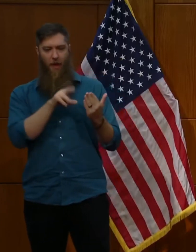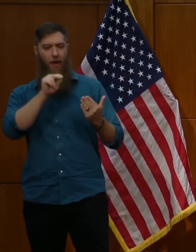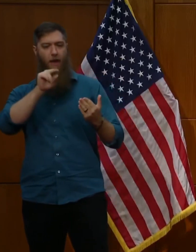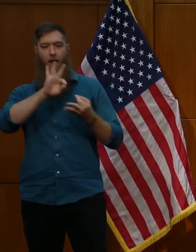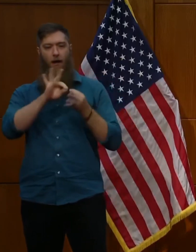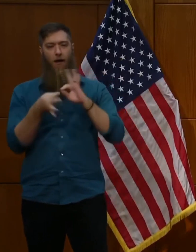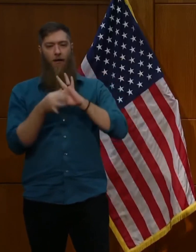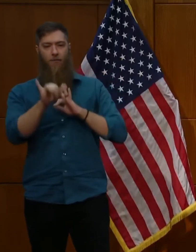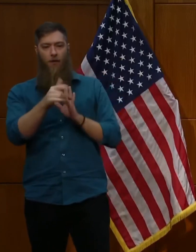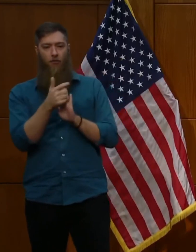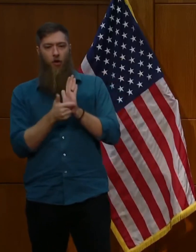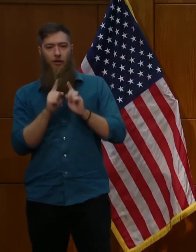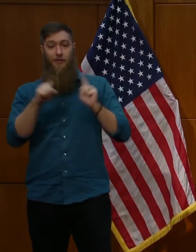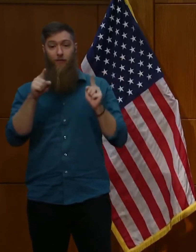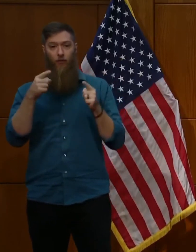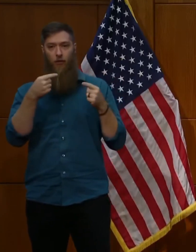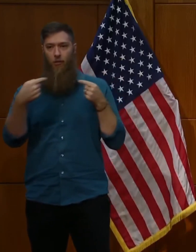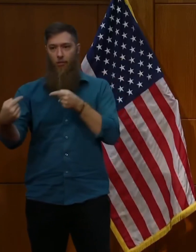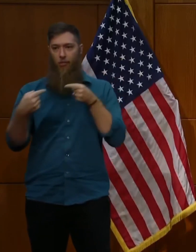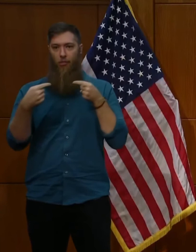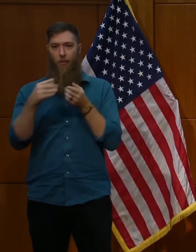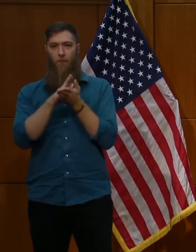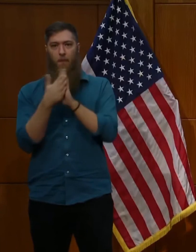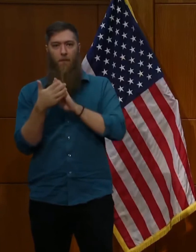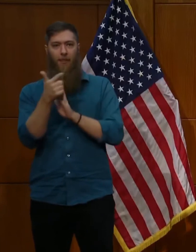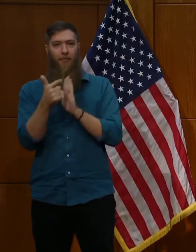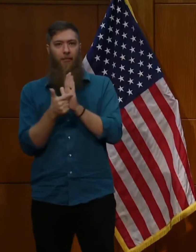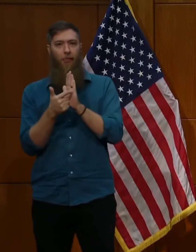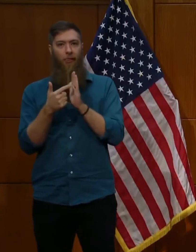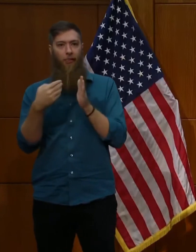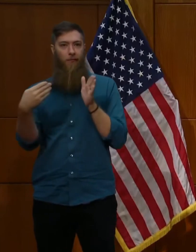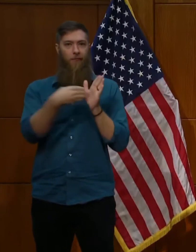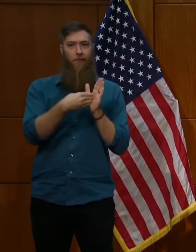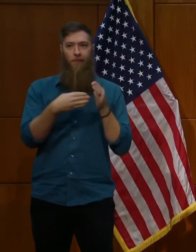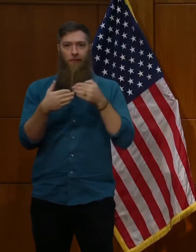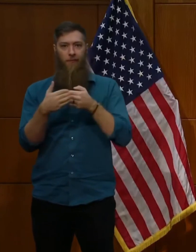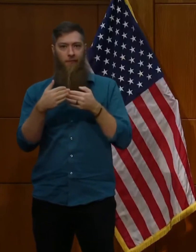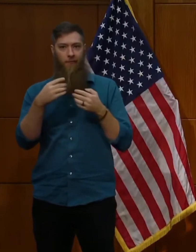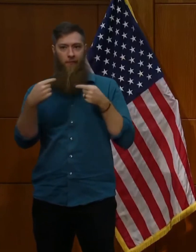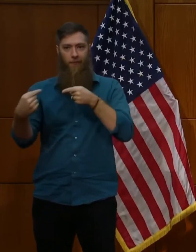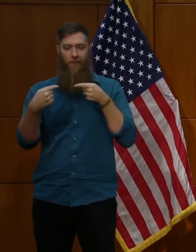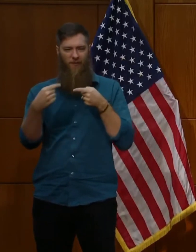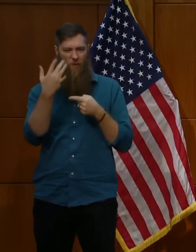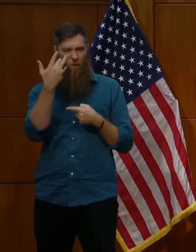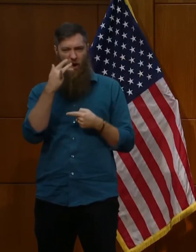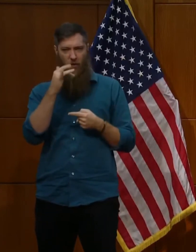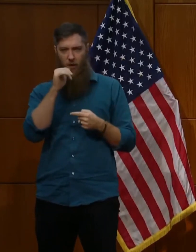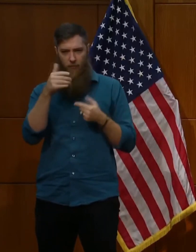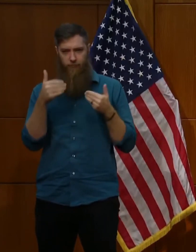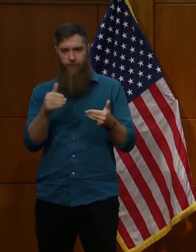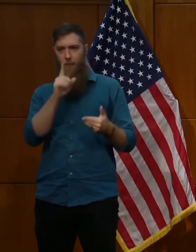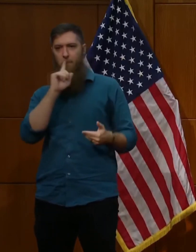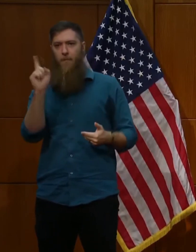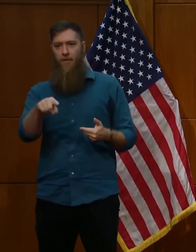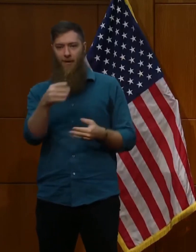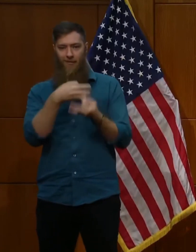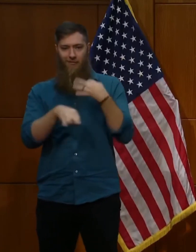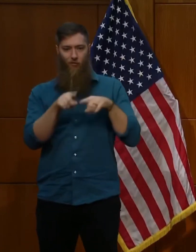potentially referring to their legal counsel. Why not just mandate instead of relying on this Geelong? I'm